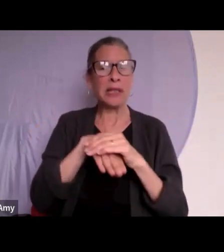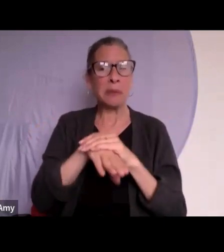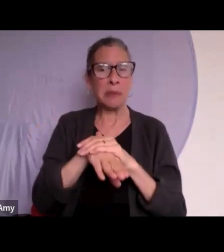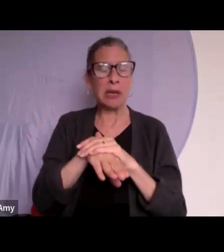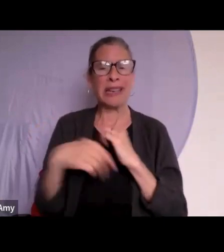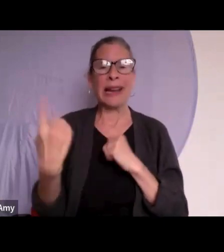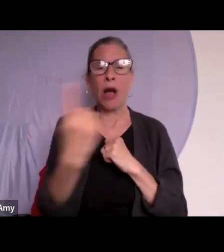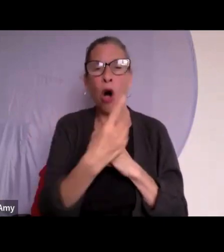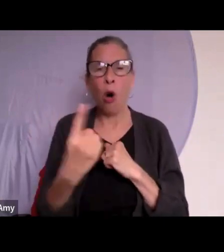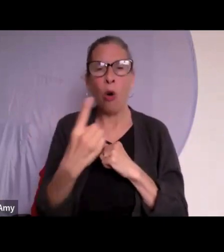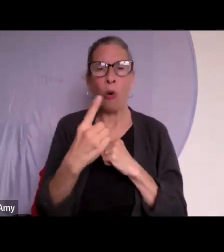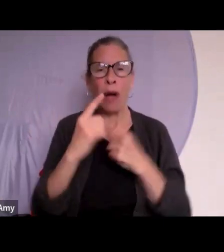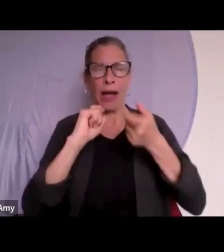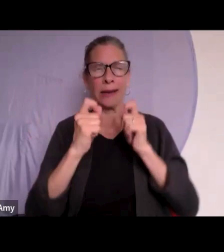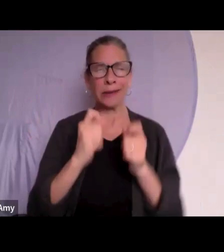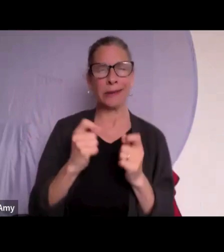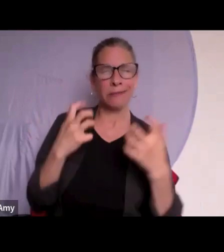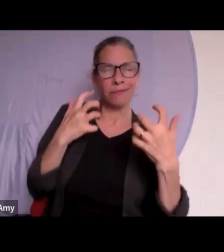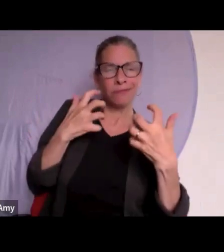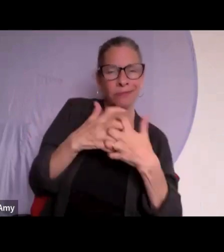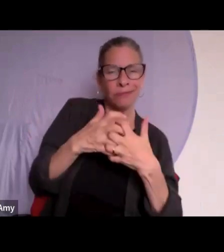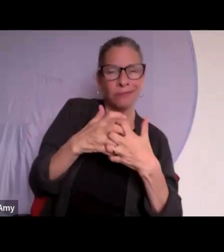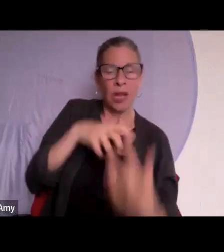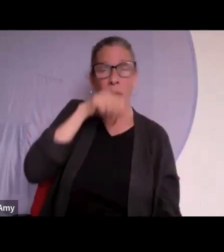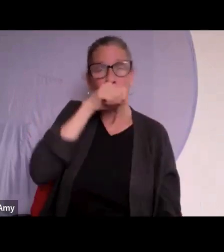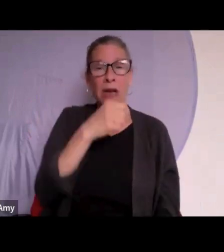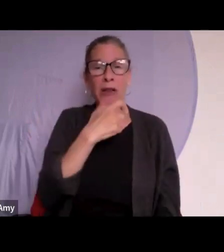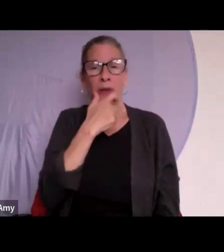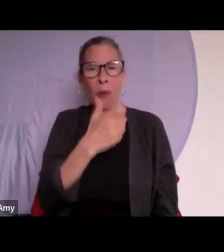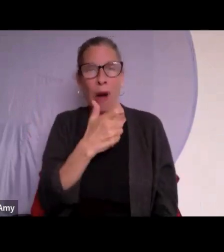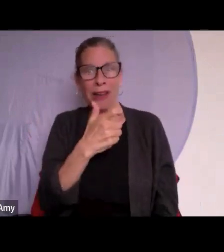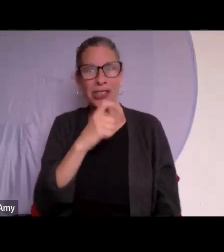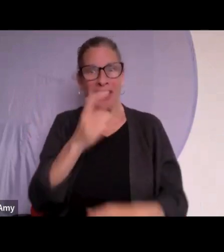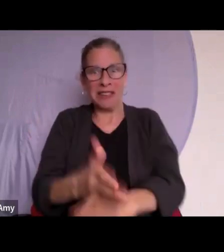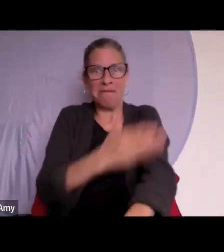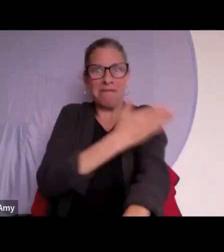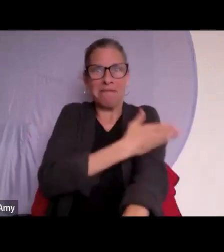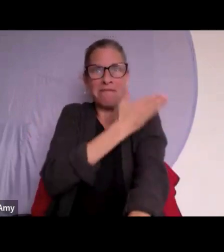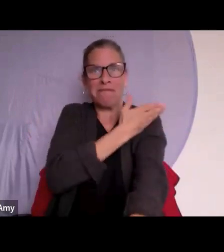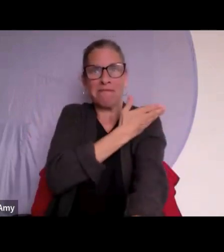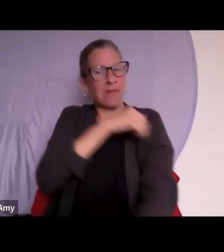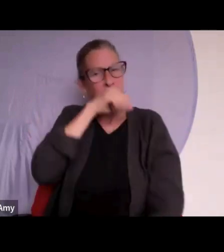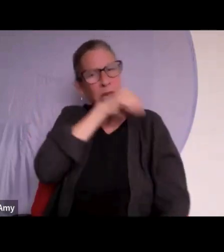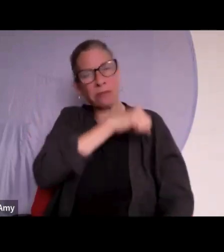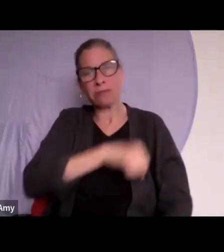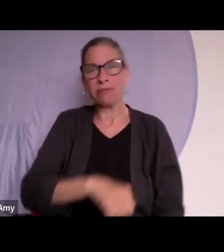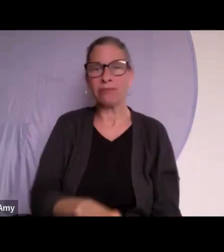evolving. I love watching it evolve. And, and there's always